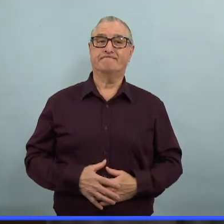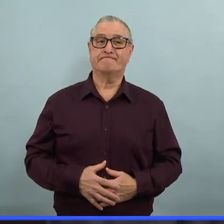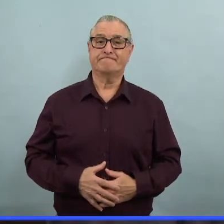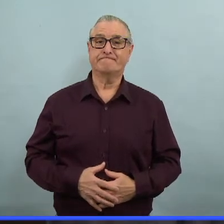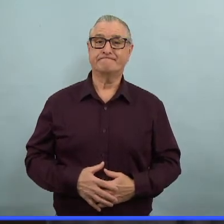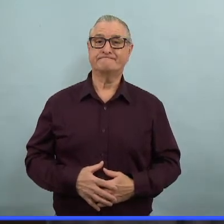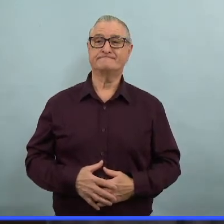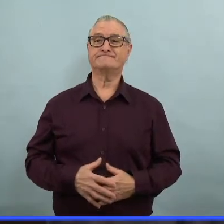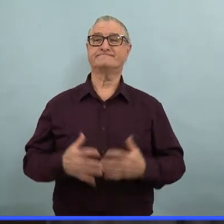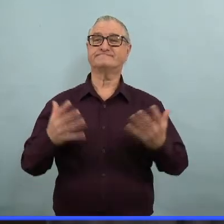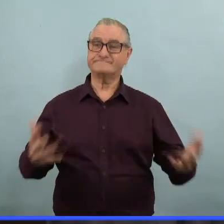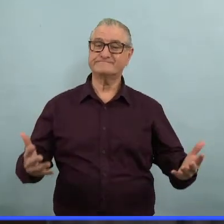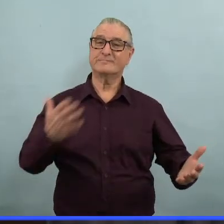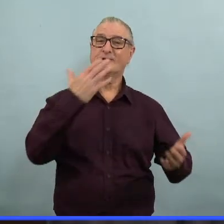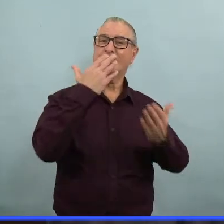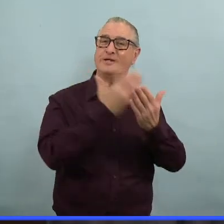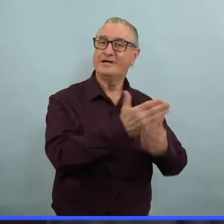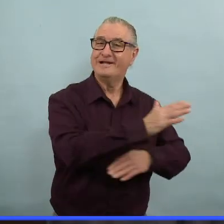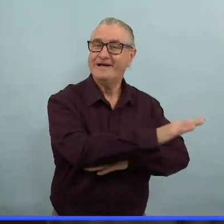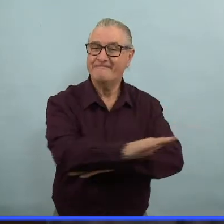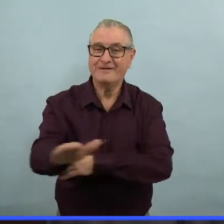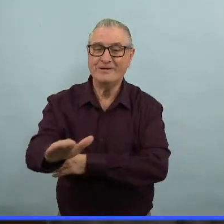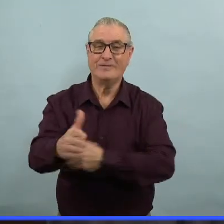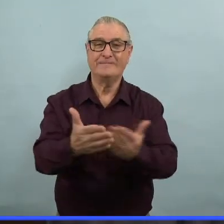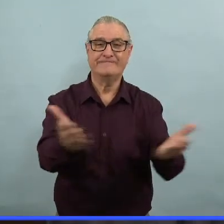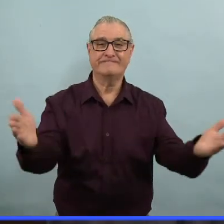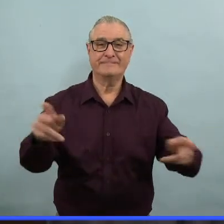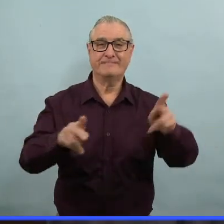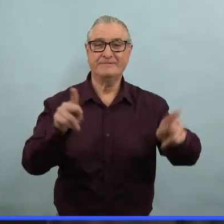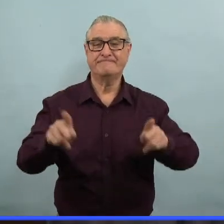good afternoon everyone uh today we are here to announce